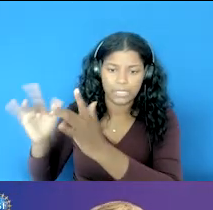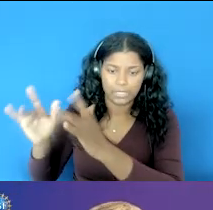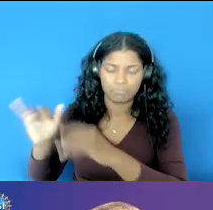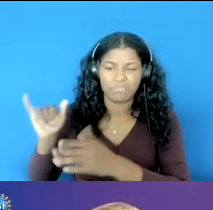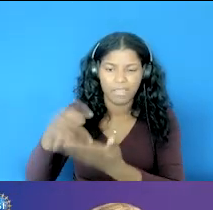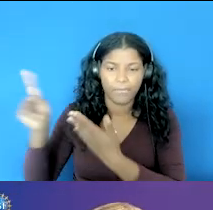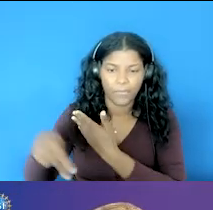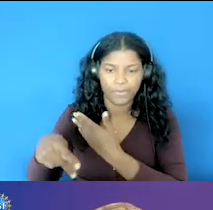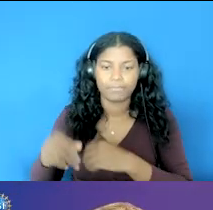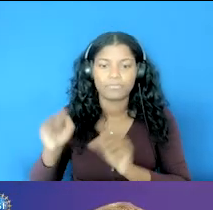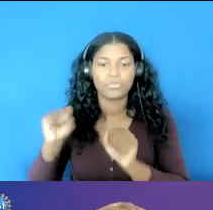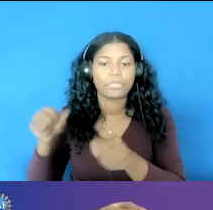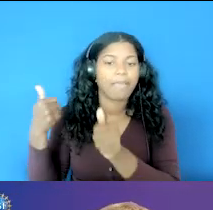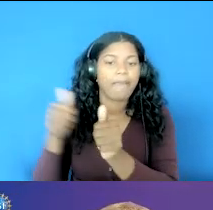for updates on the next submission deadline.